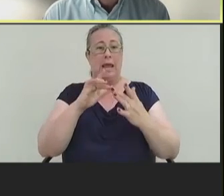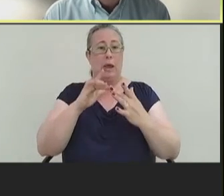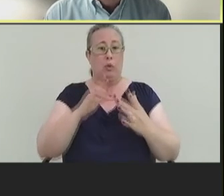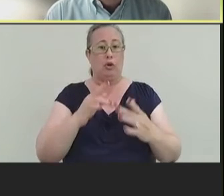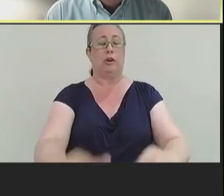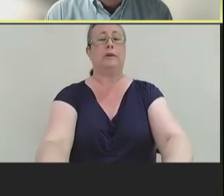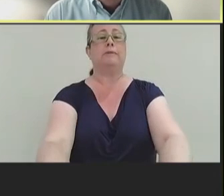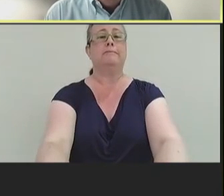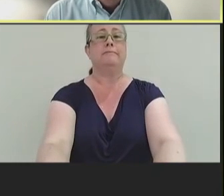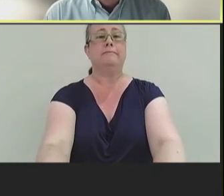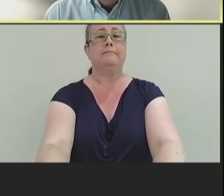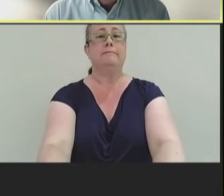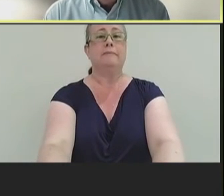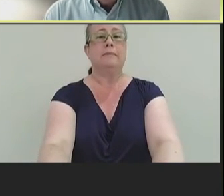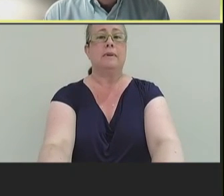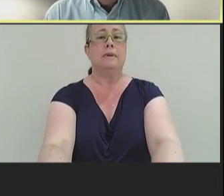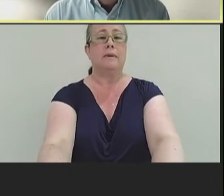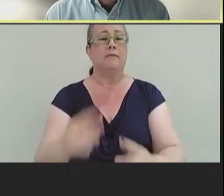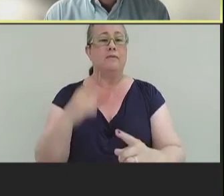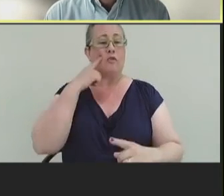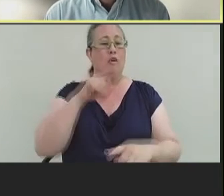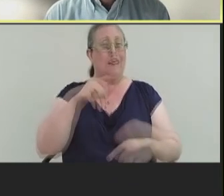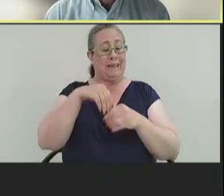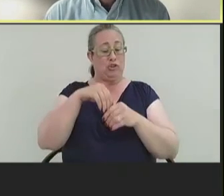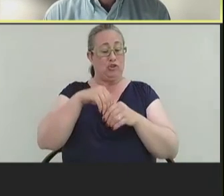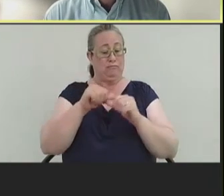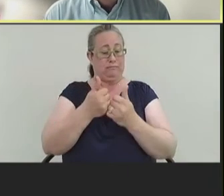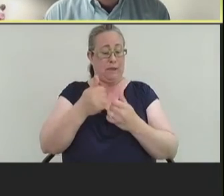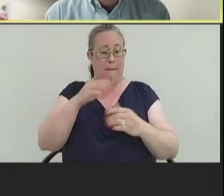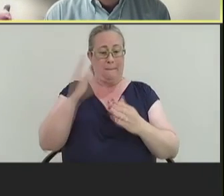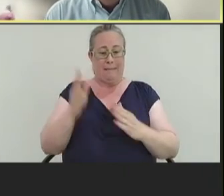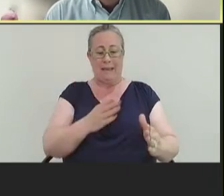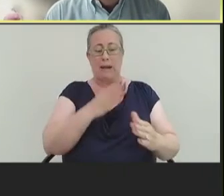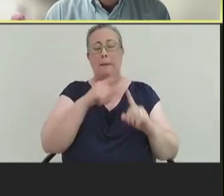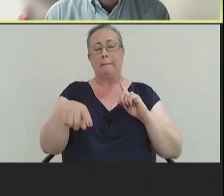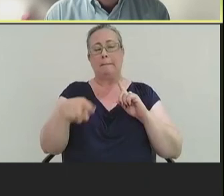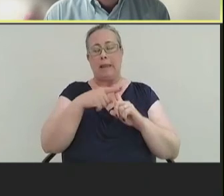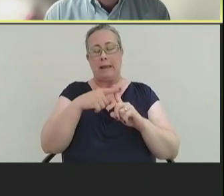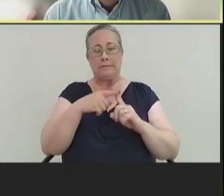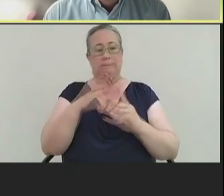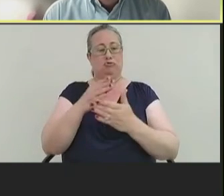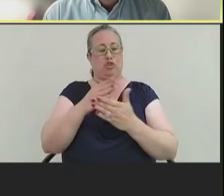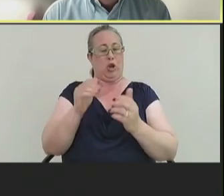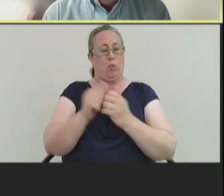internal planning and decision making, as well as to share with government partners.